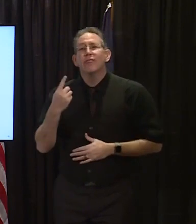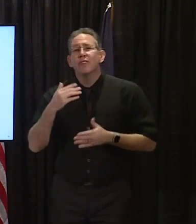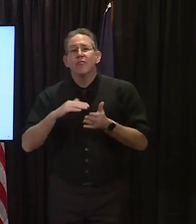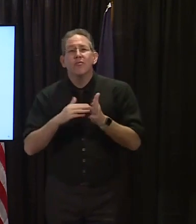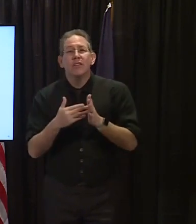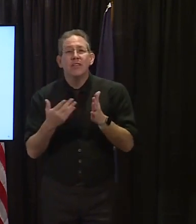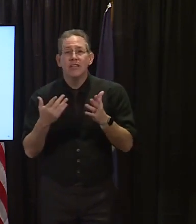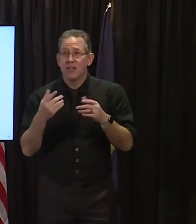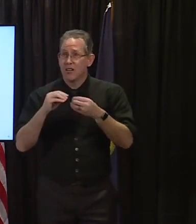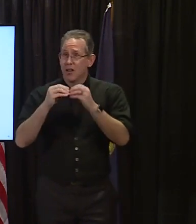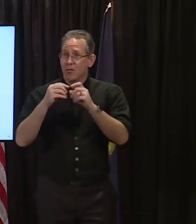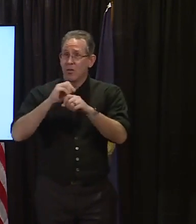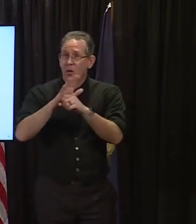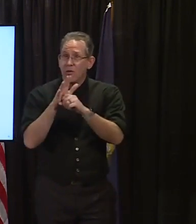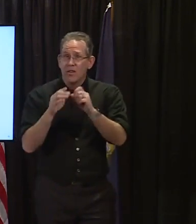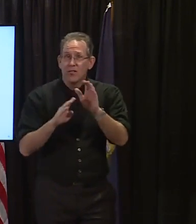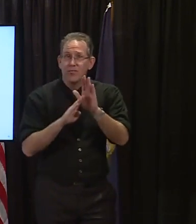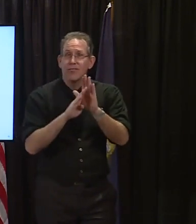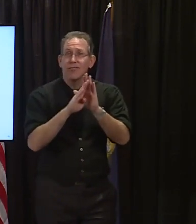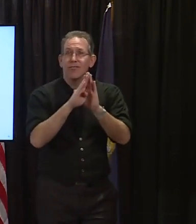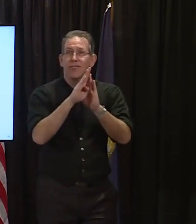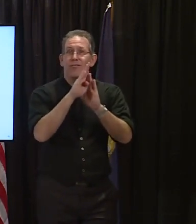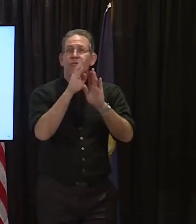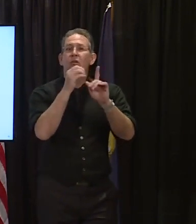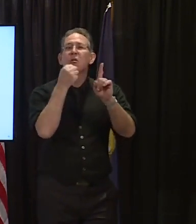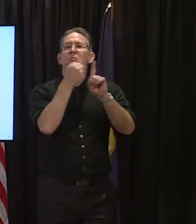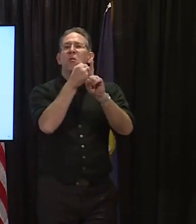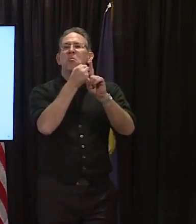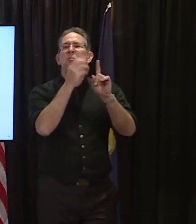the future, likely the end of january or february for the country because so